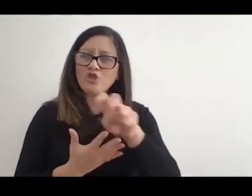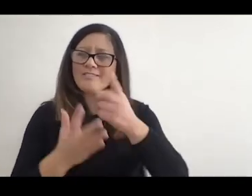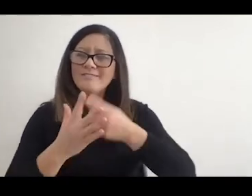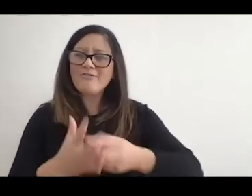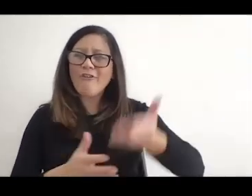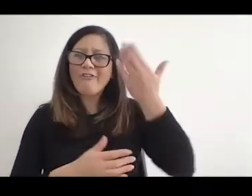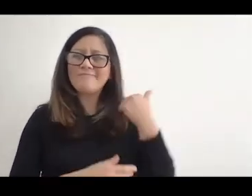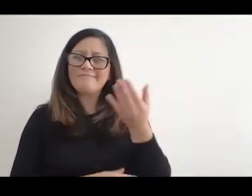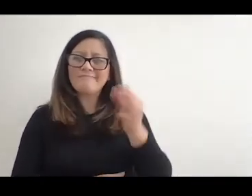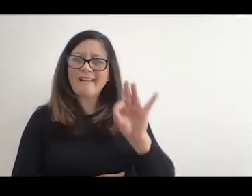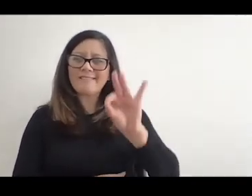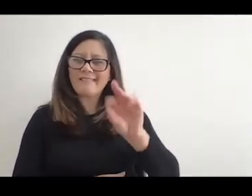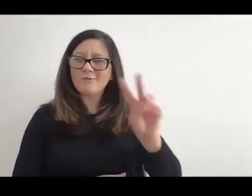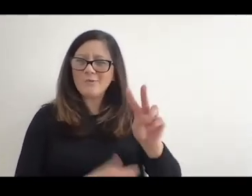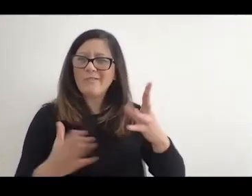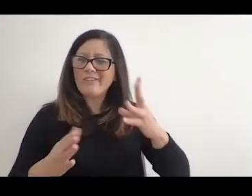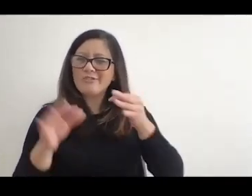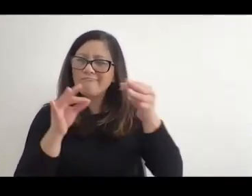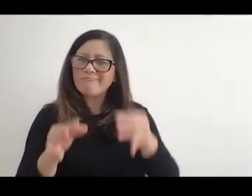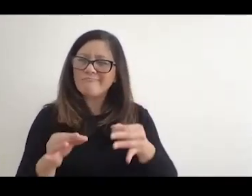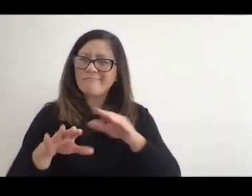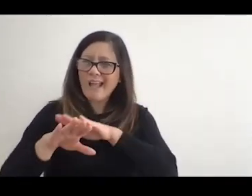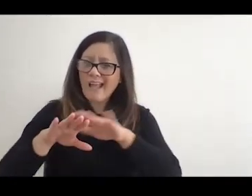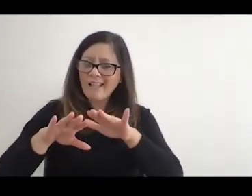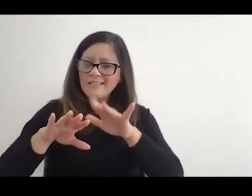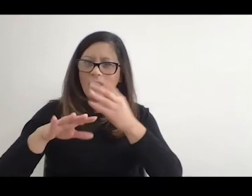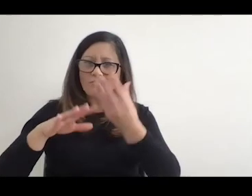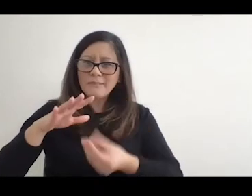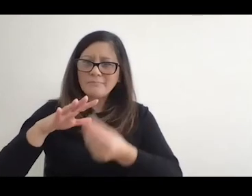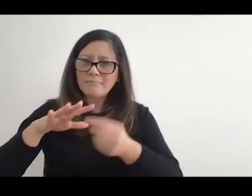I'm a congenital amputee, but I never told you how I started.